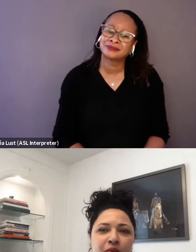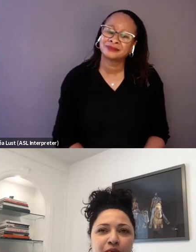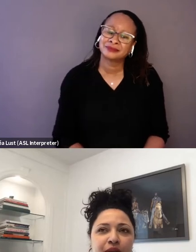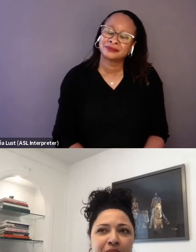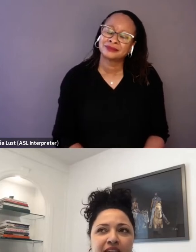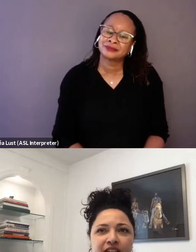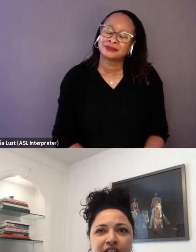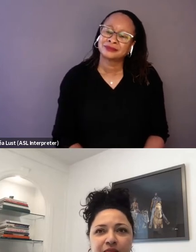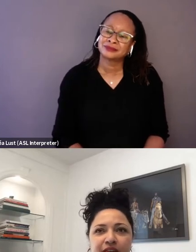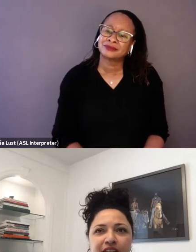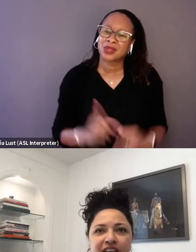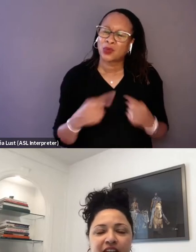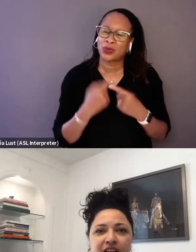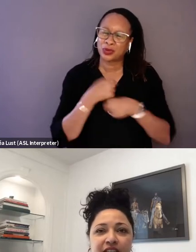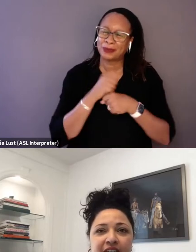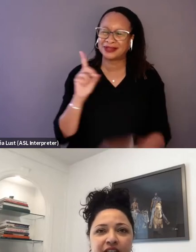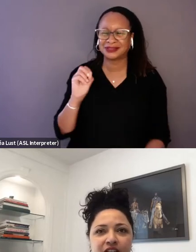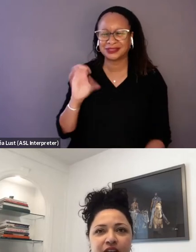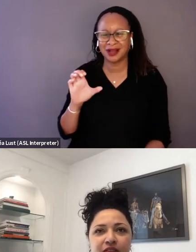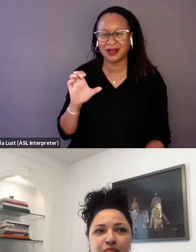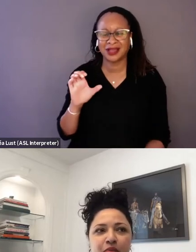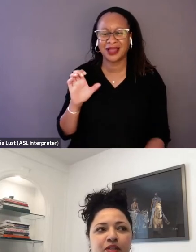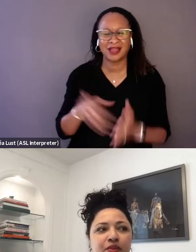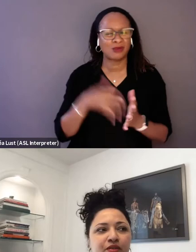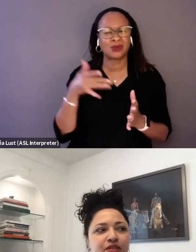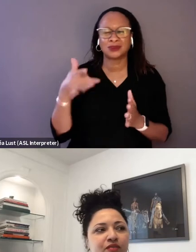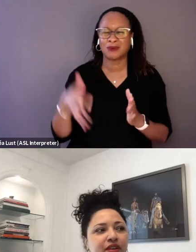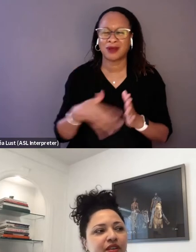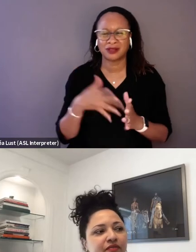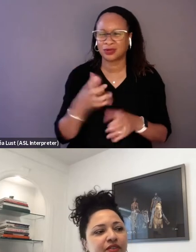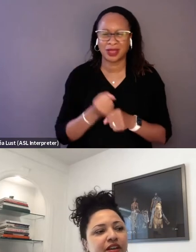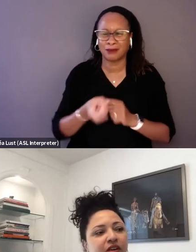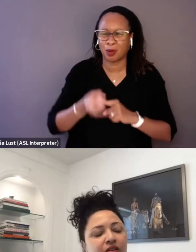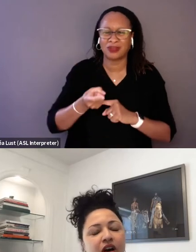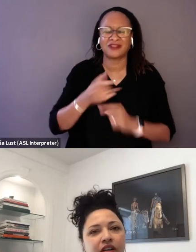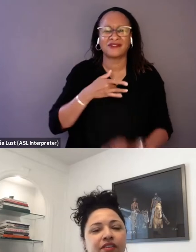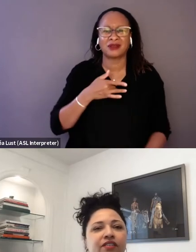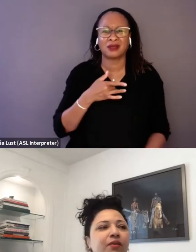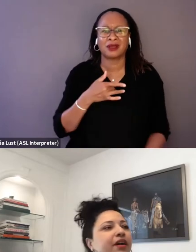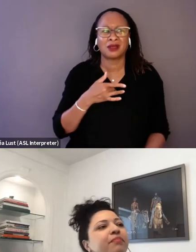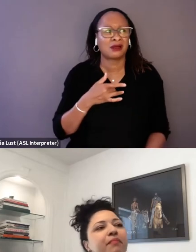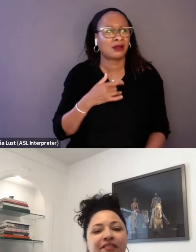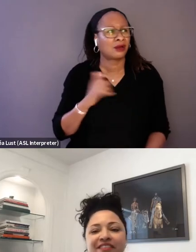when you're making a documentary every now and then you get those moments where you just, it feels like, oh, all of this going up the mountain